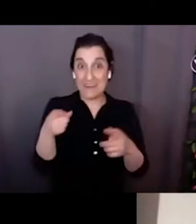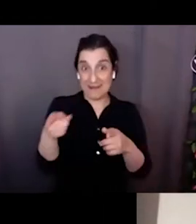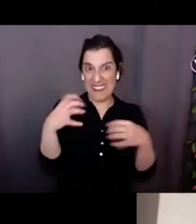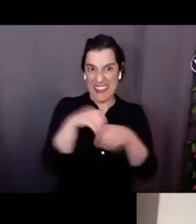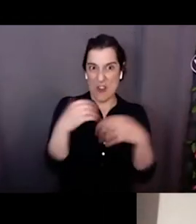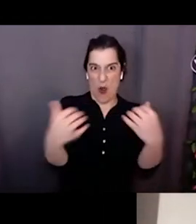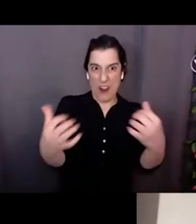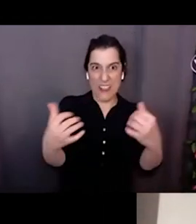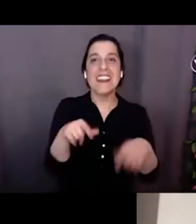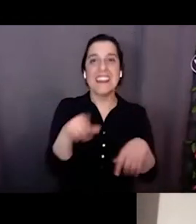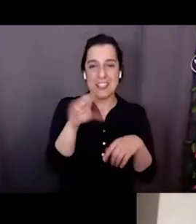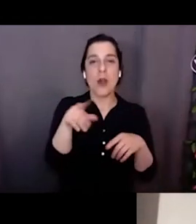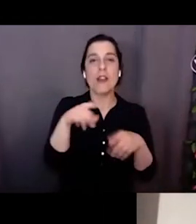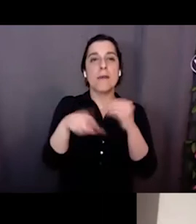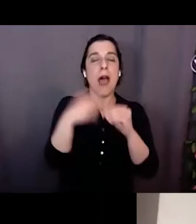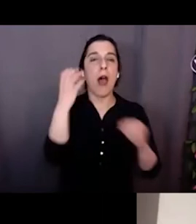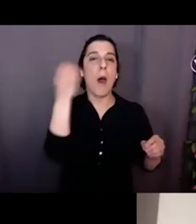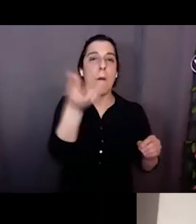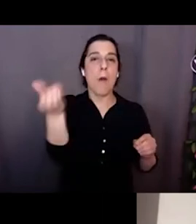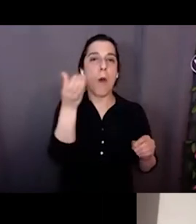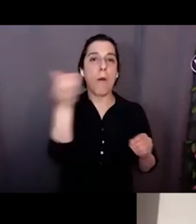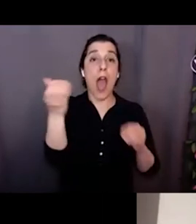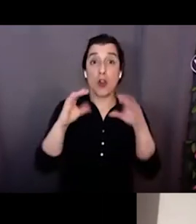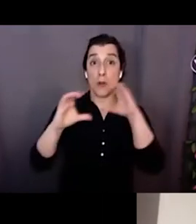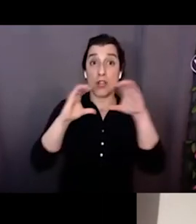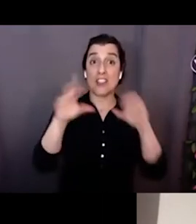And this book talks about, um, as assistive technology in the educational space.